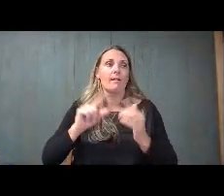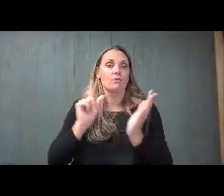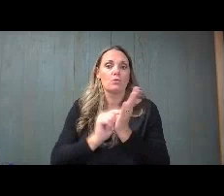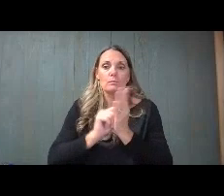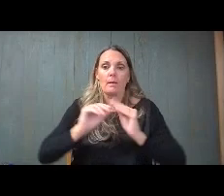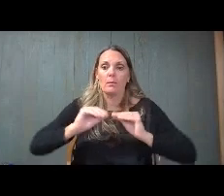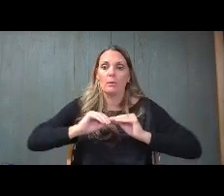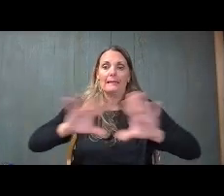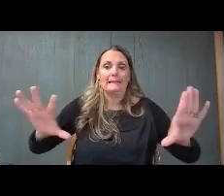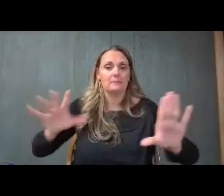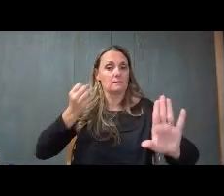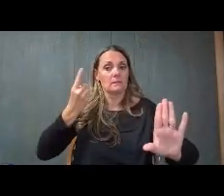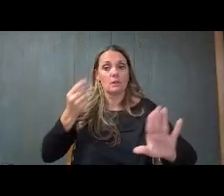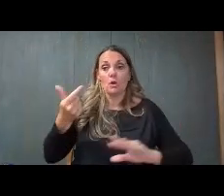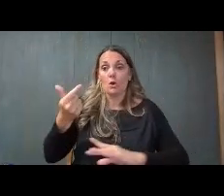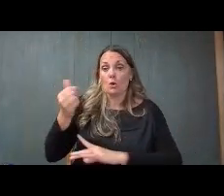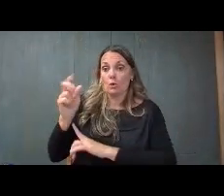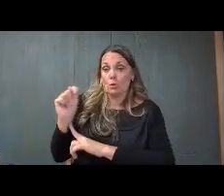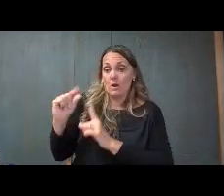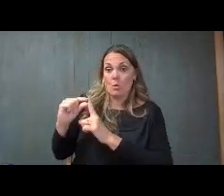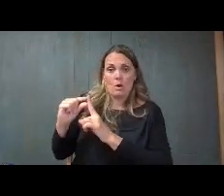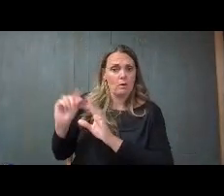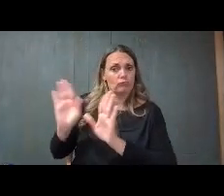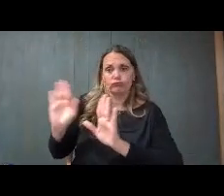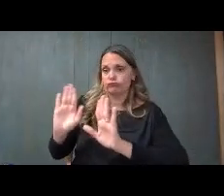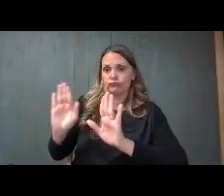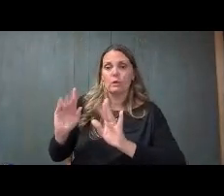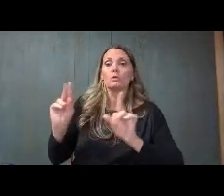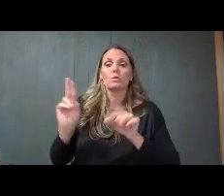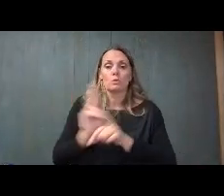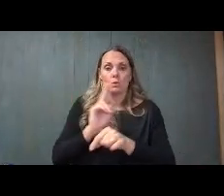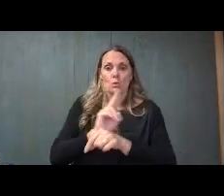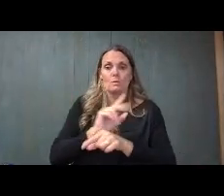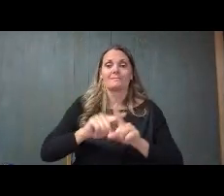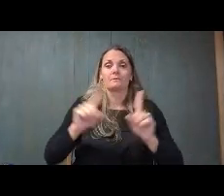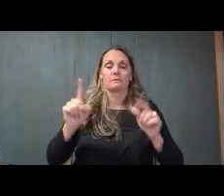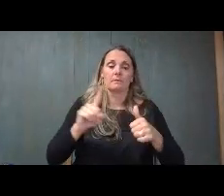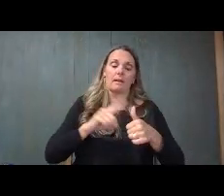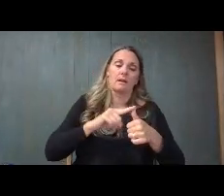should avoid the use of the term grant term such as project